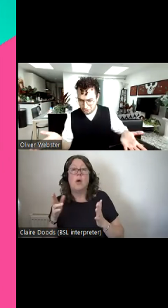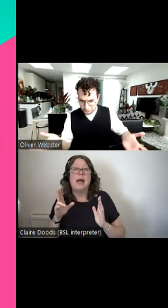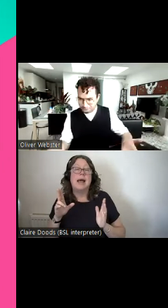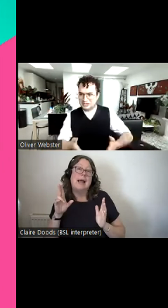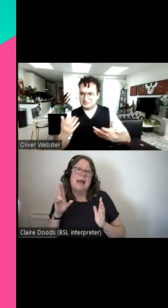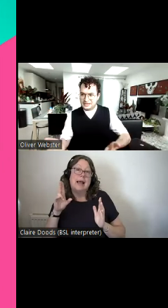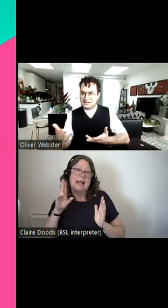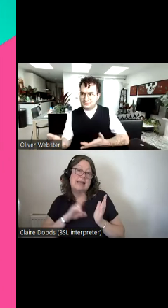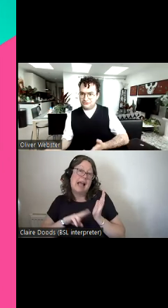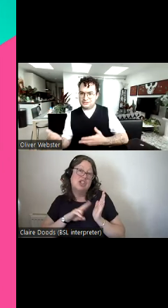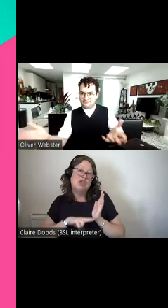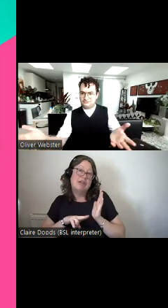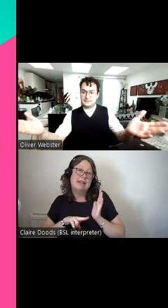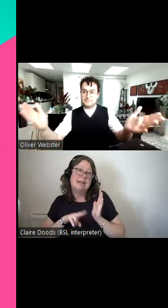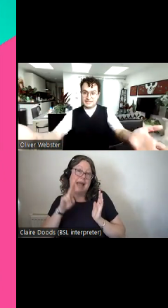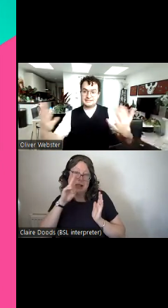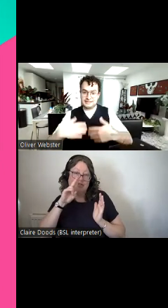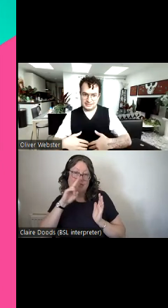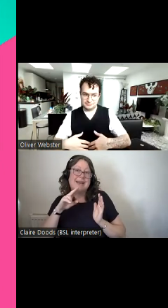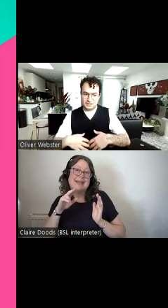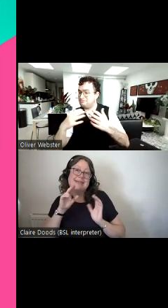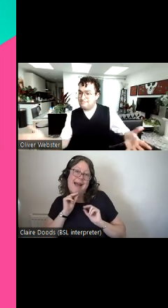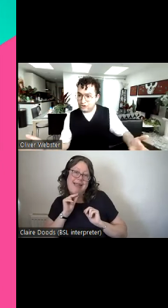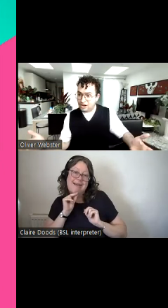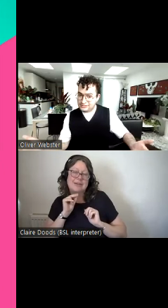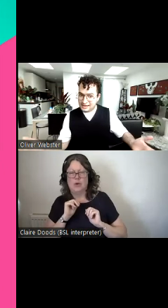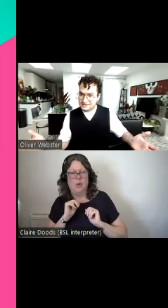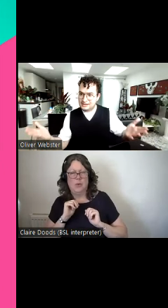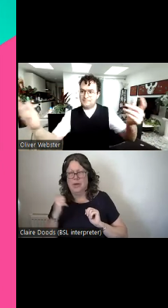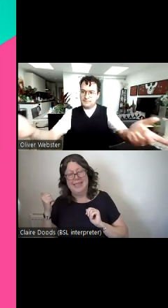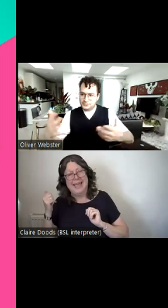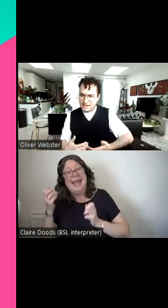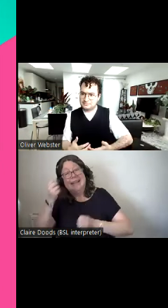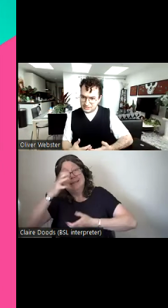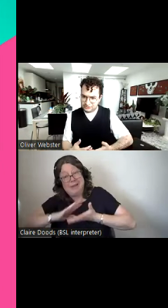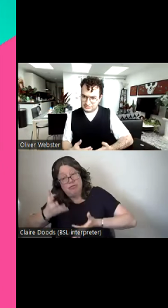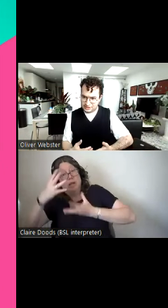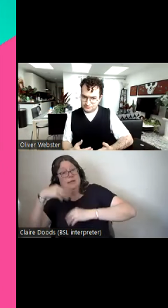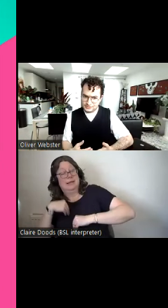No. They experience everything being said. They may not understand it, but they experience it.